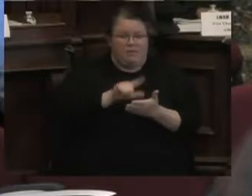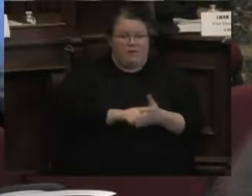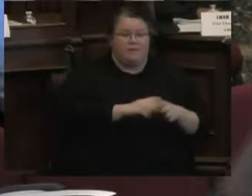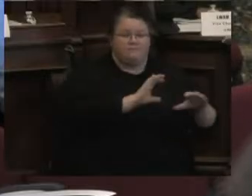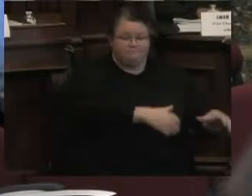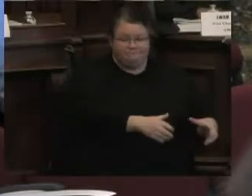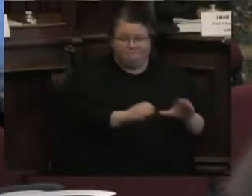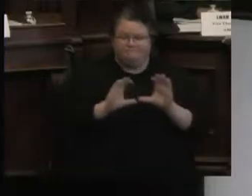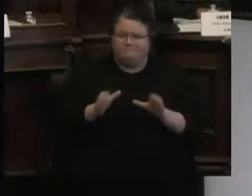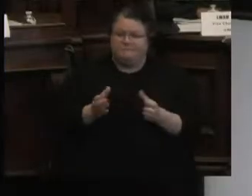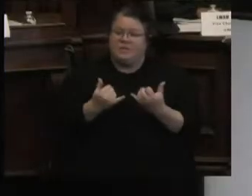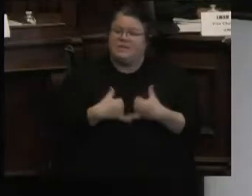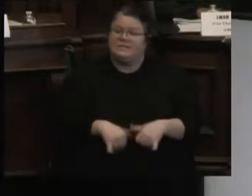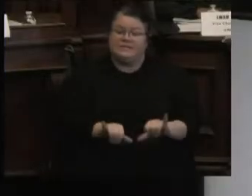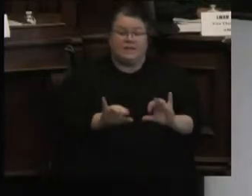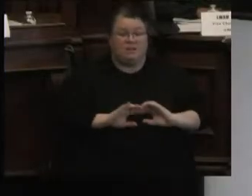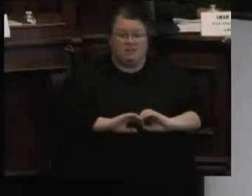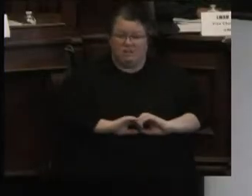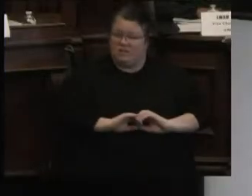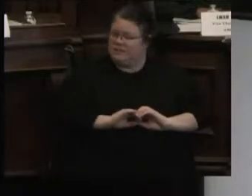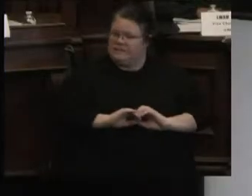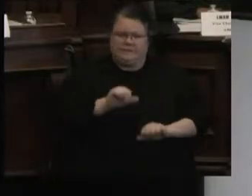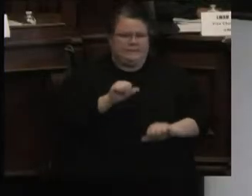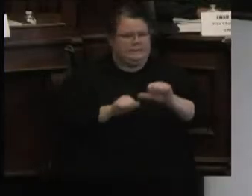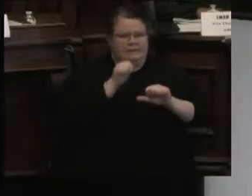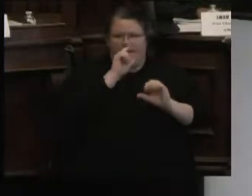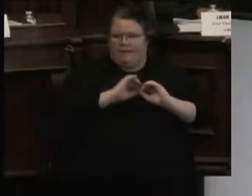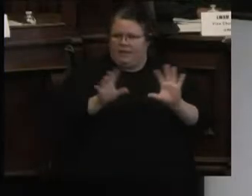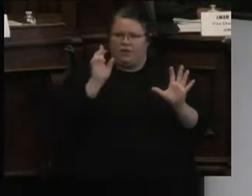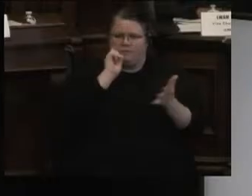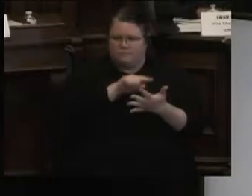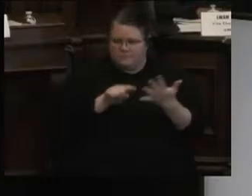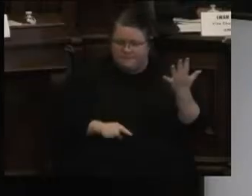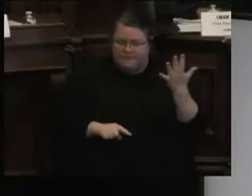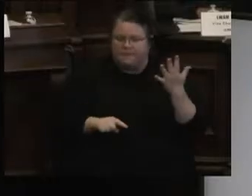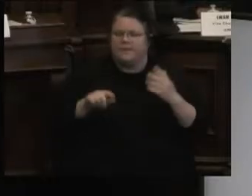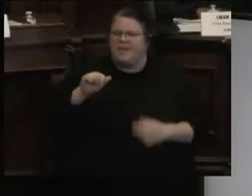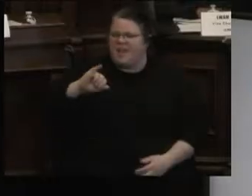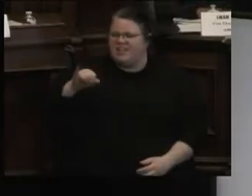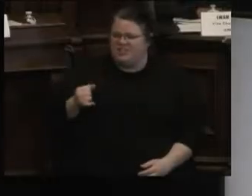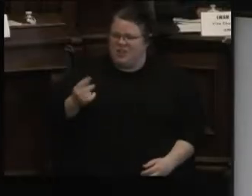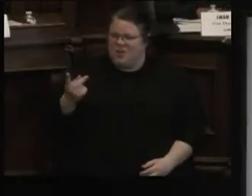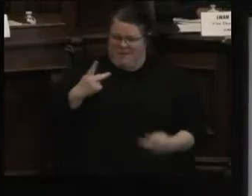the law for the City of